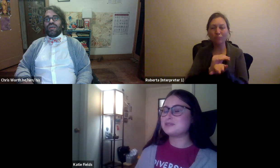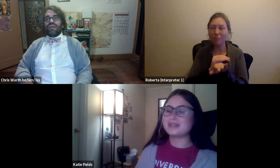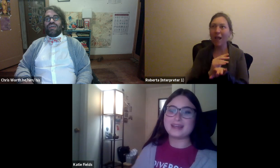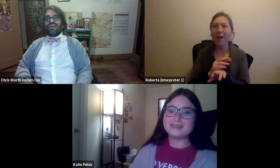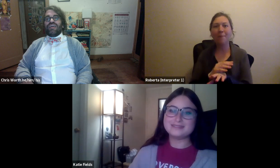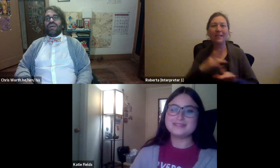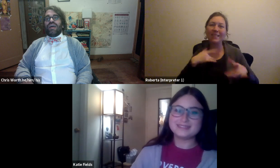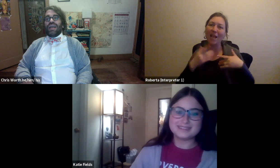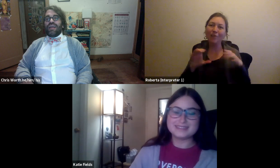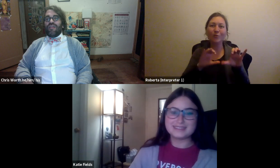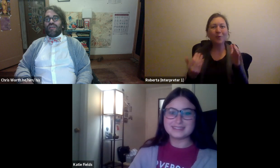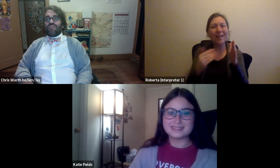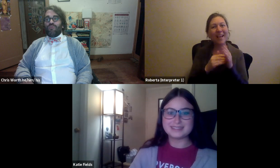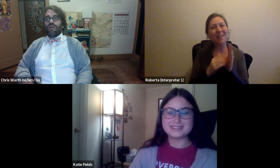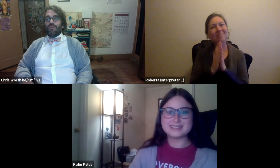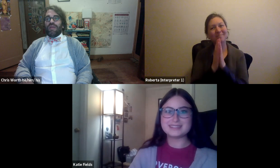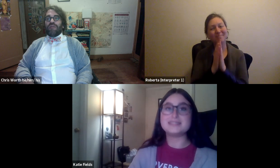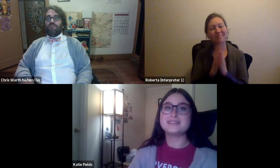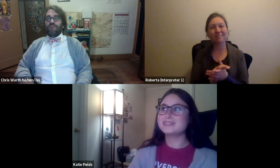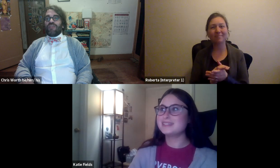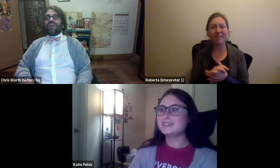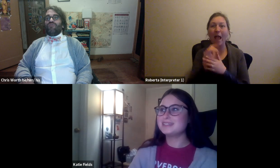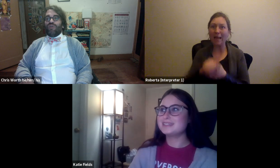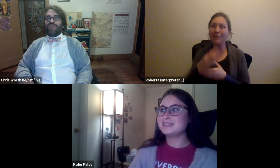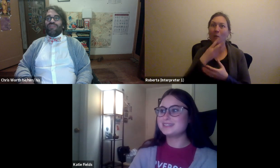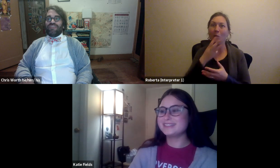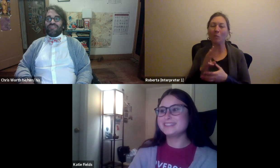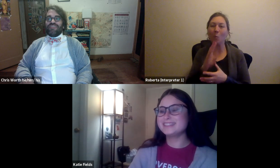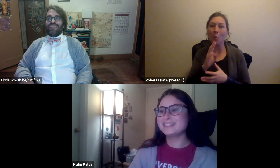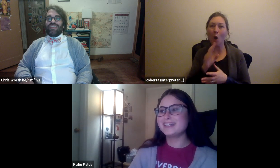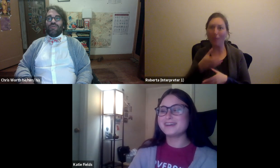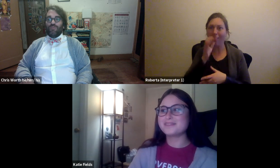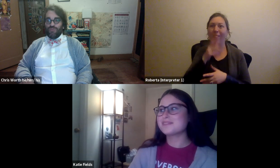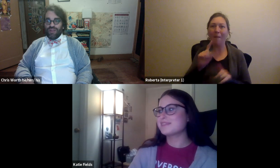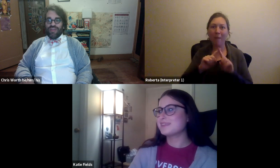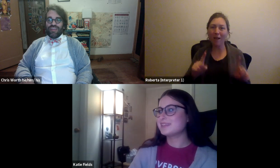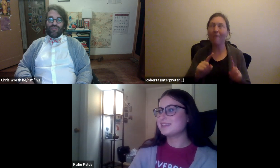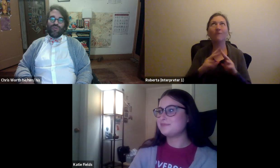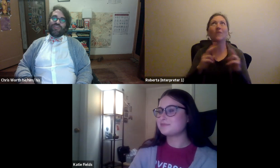it again. >>SPEAKER I need a glass of water but I really enjoyed this, really enjoyed this.